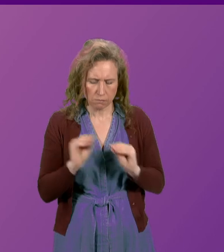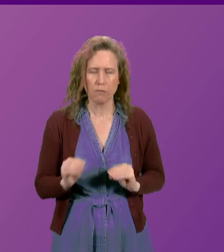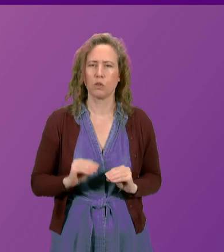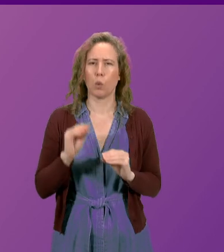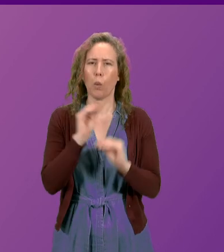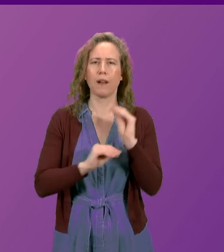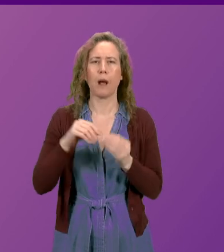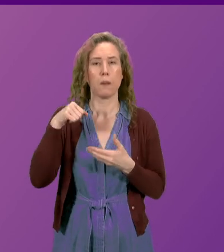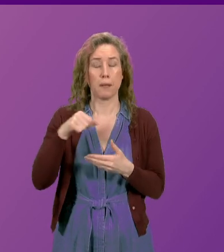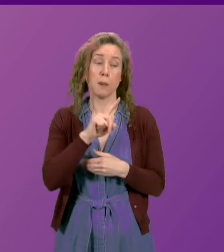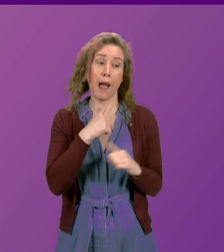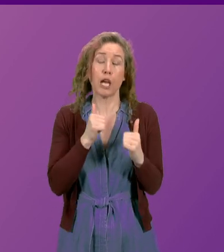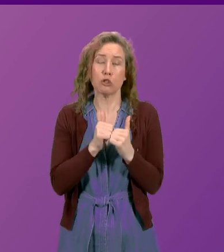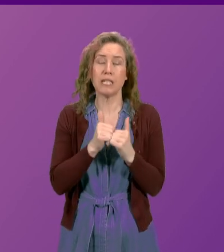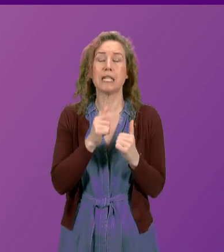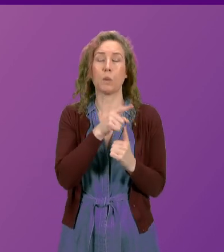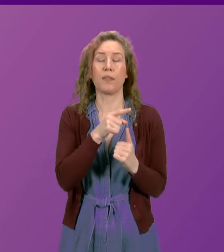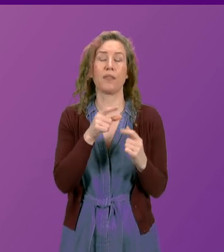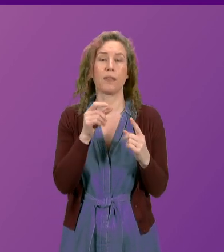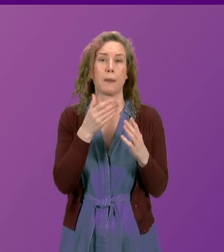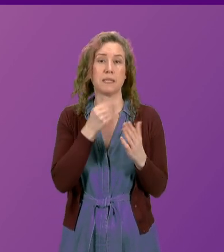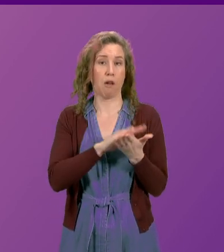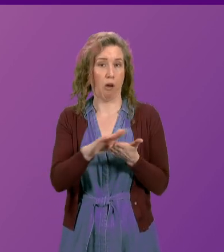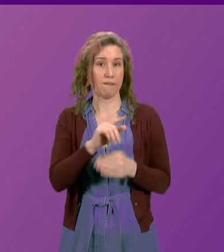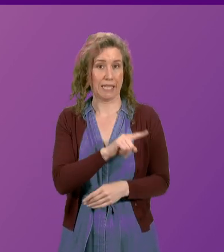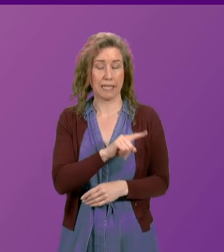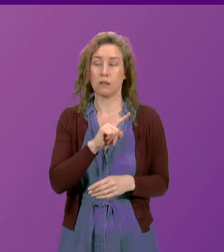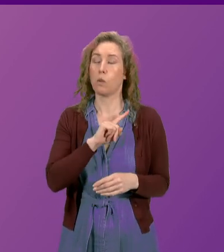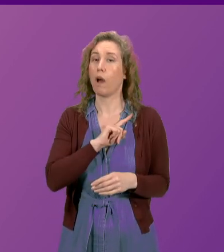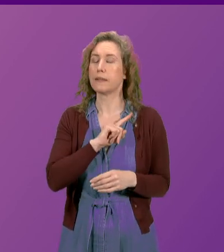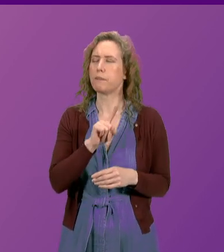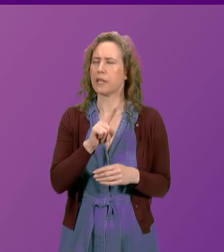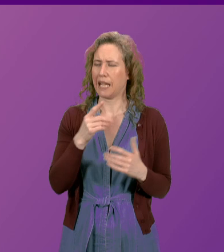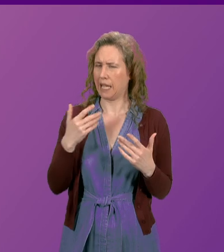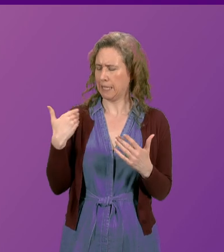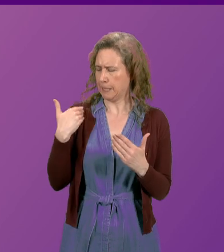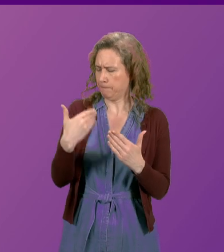However, I agree with Mr Harvie that the conspiracy of silence that exists between